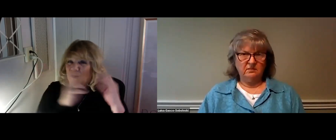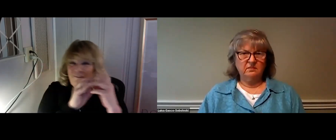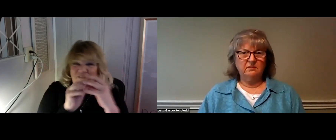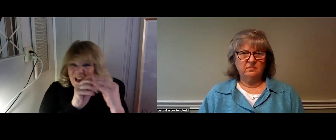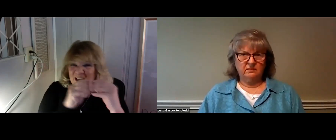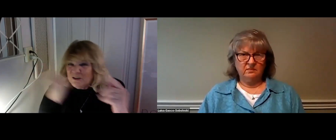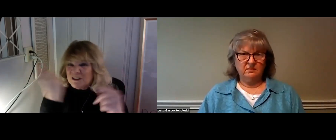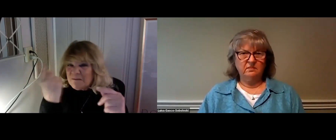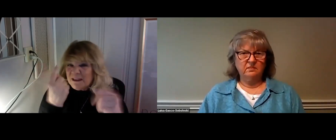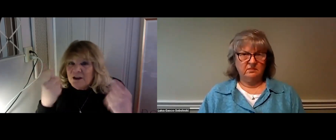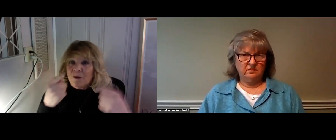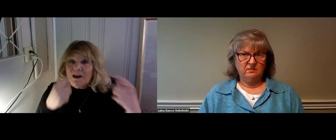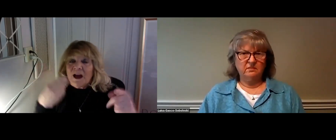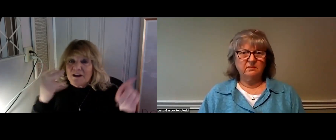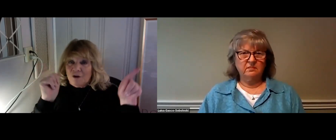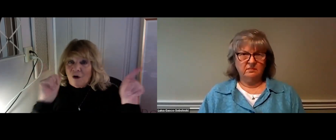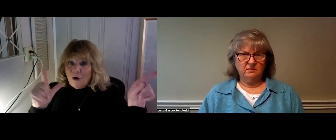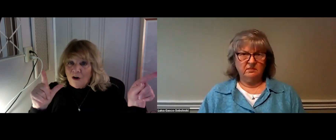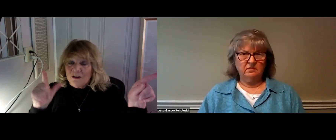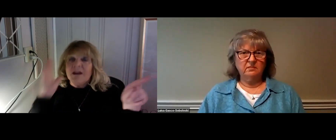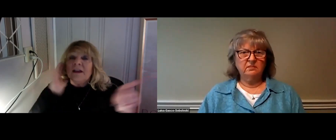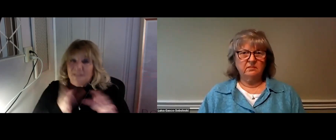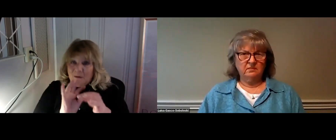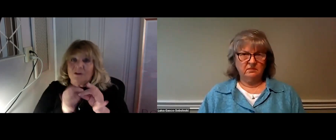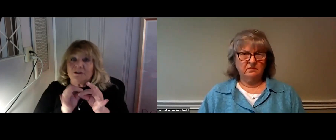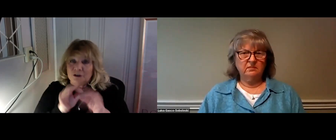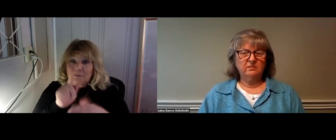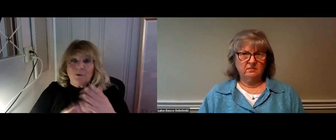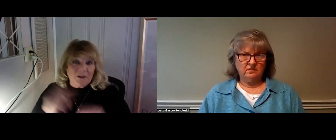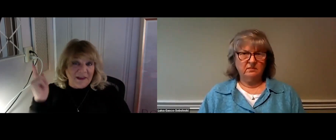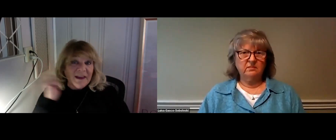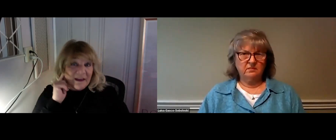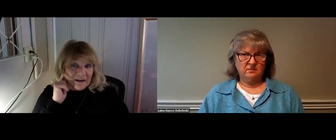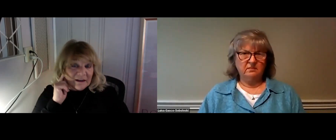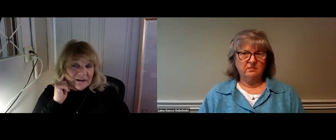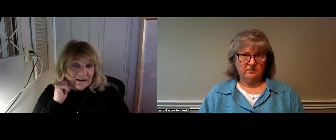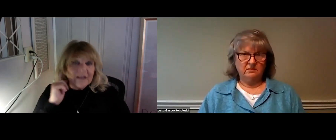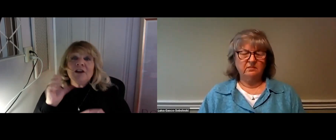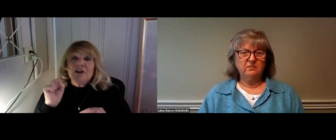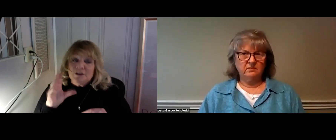fight, or something going on in the hall, they will interpret what they hear so